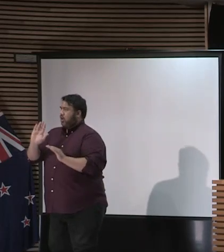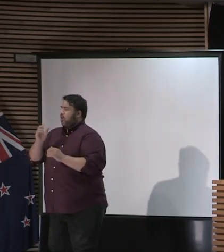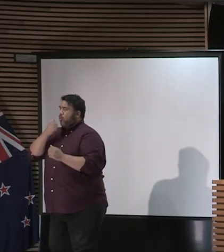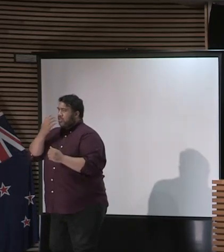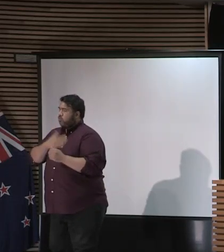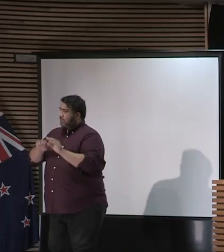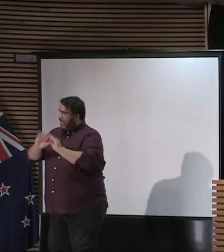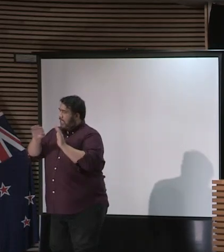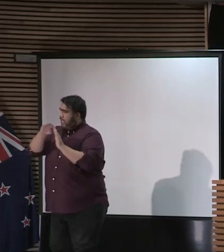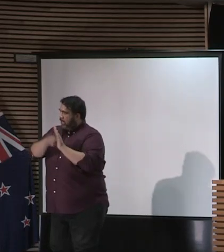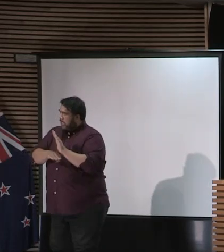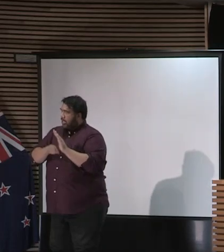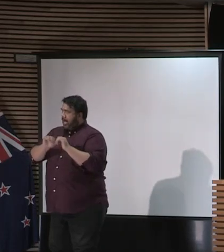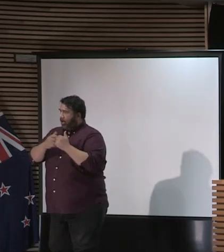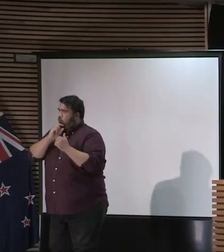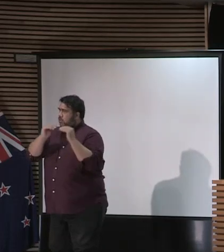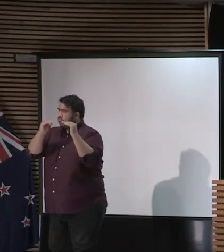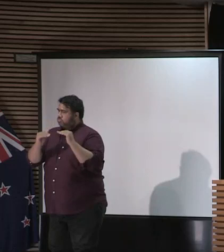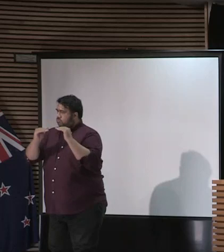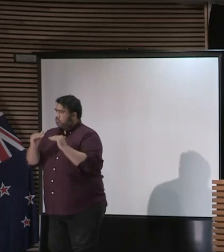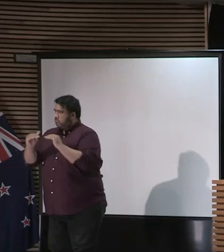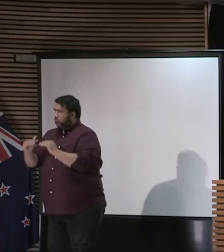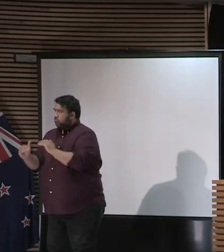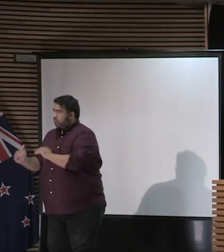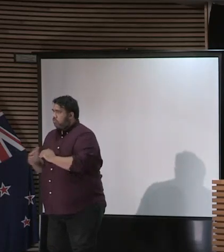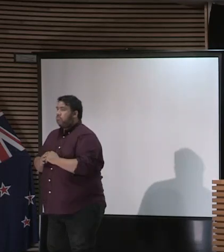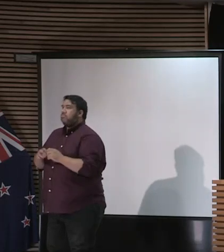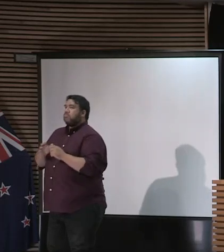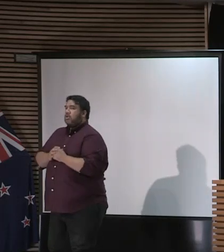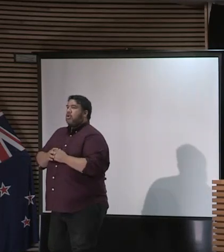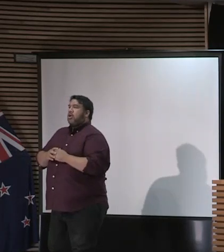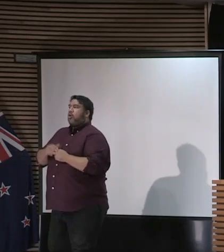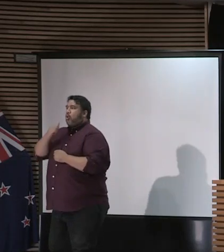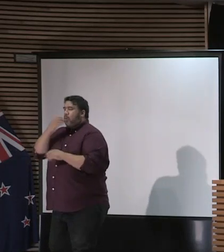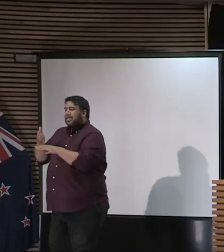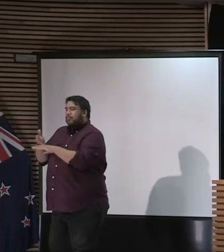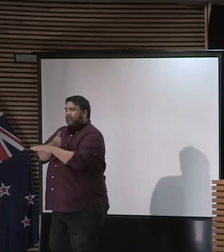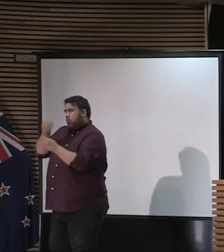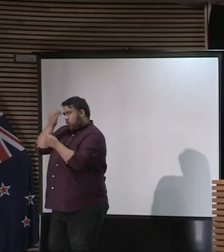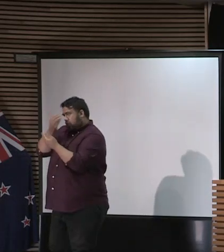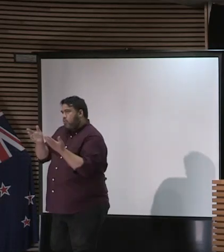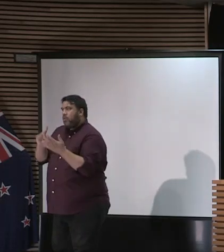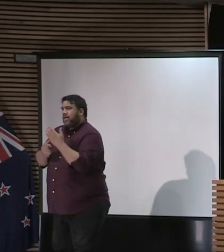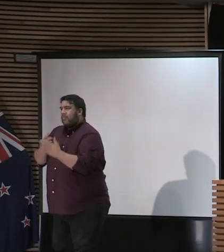announcement without there being a timeline for the way that that will be implemented. Of course, you will have seen